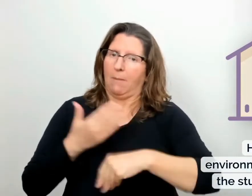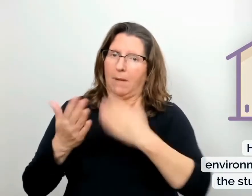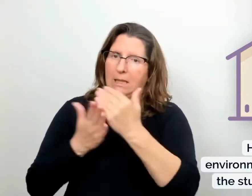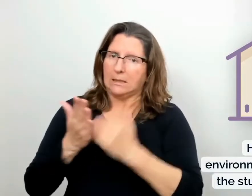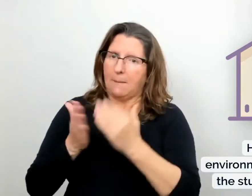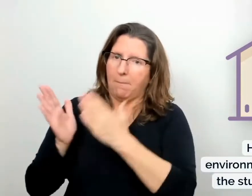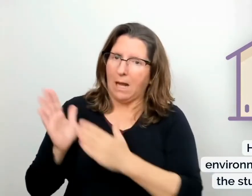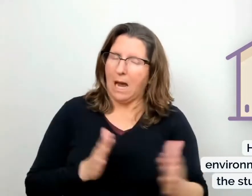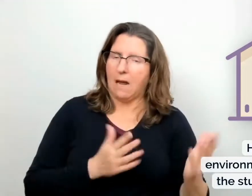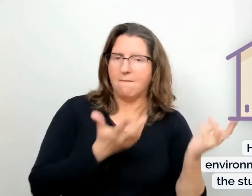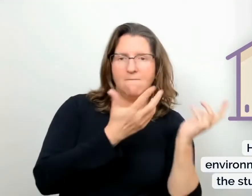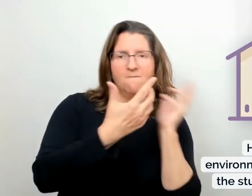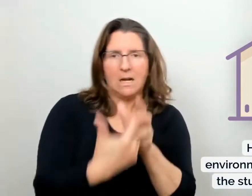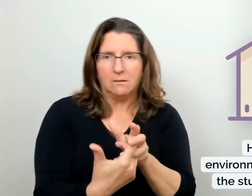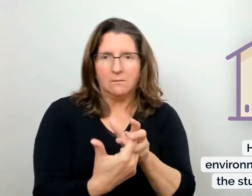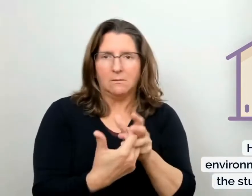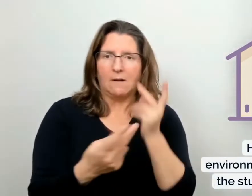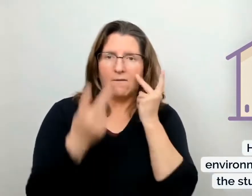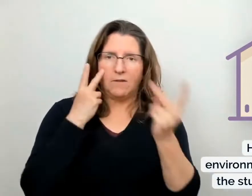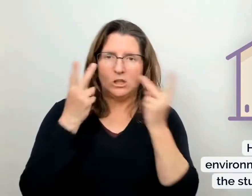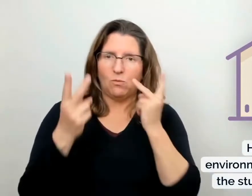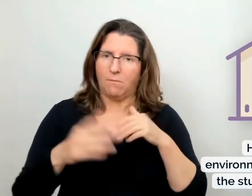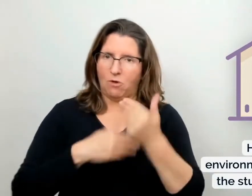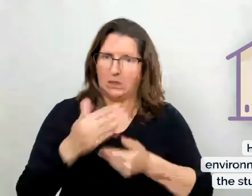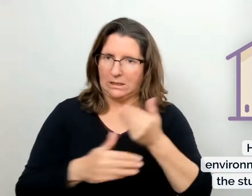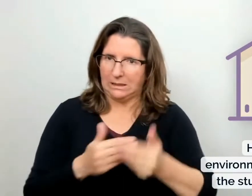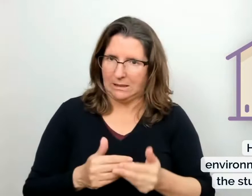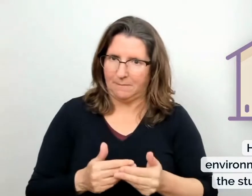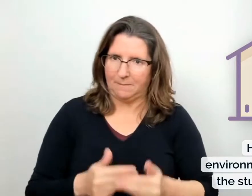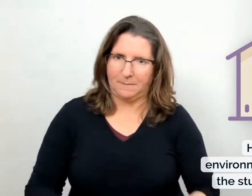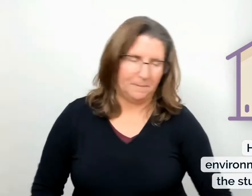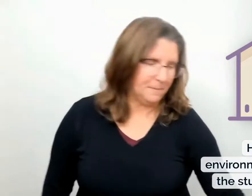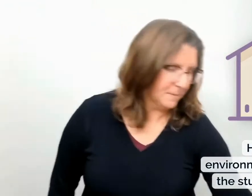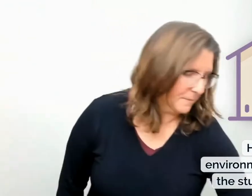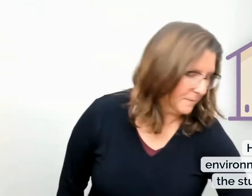I made sure all my instruction and lessons fit with their needs as visual learners.